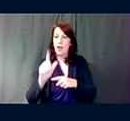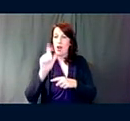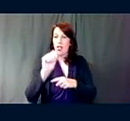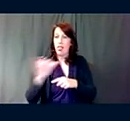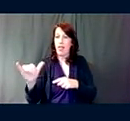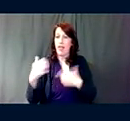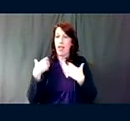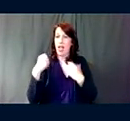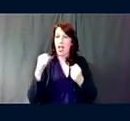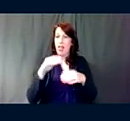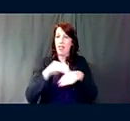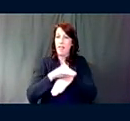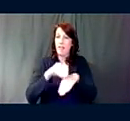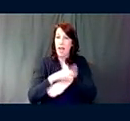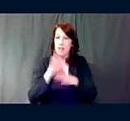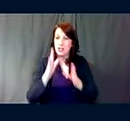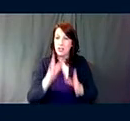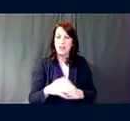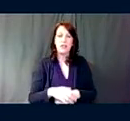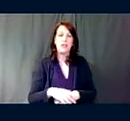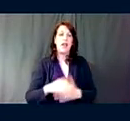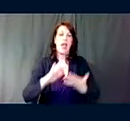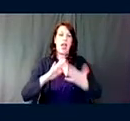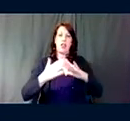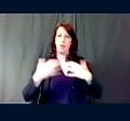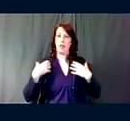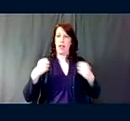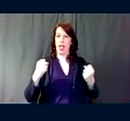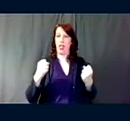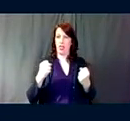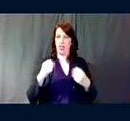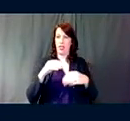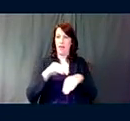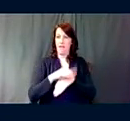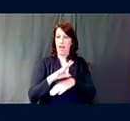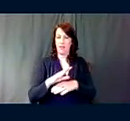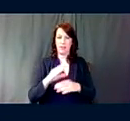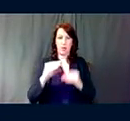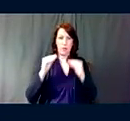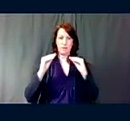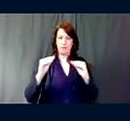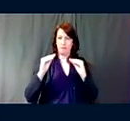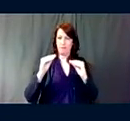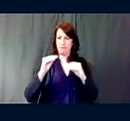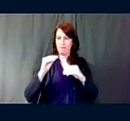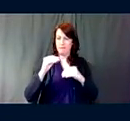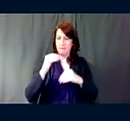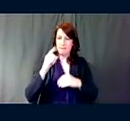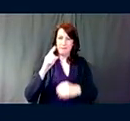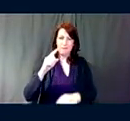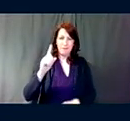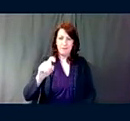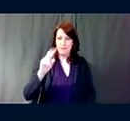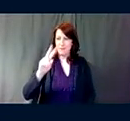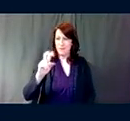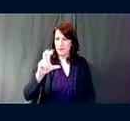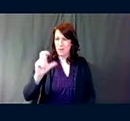LOCAL -- OUR LAY HEALTH ADVISORS